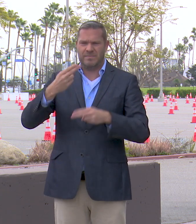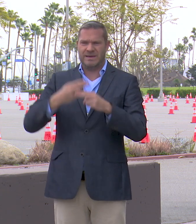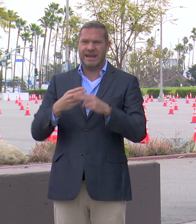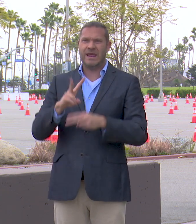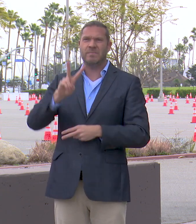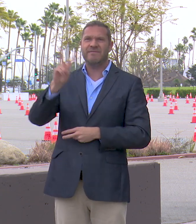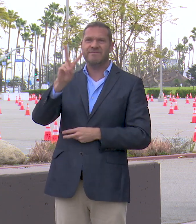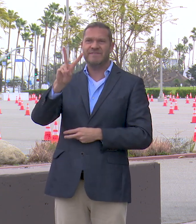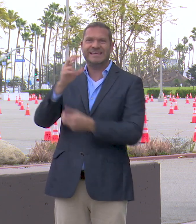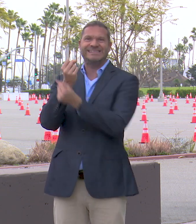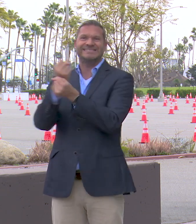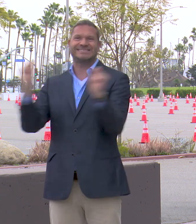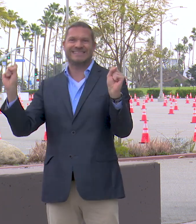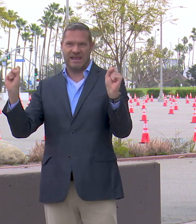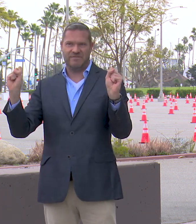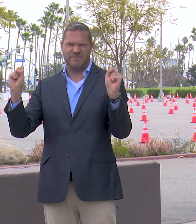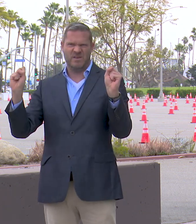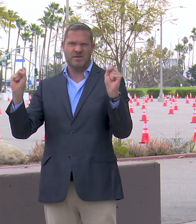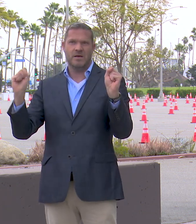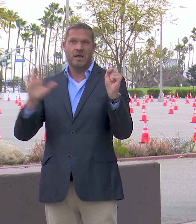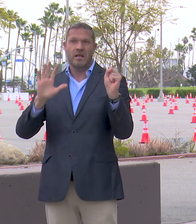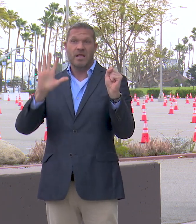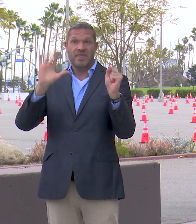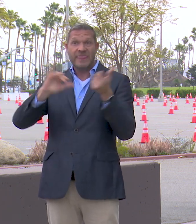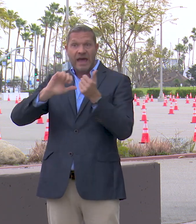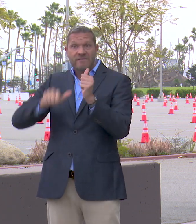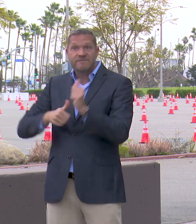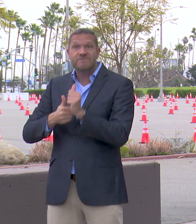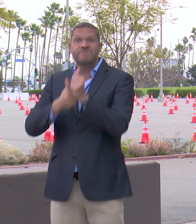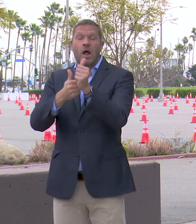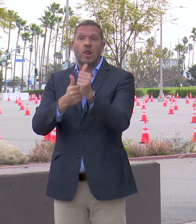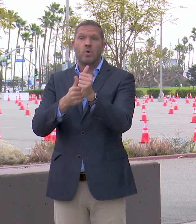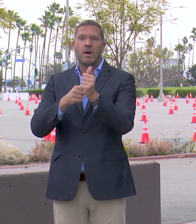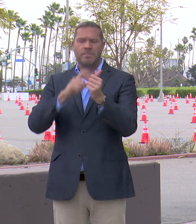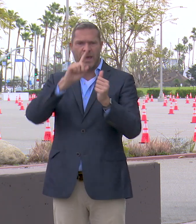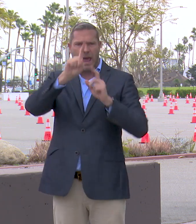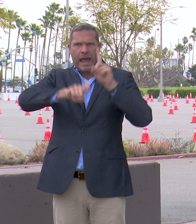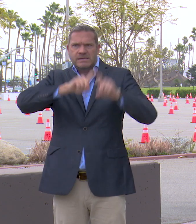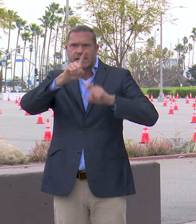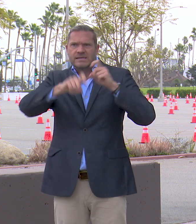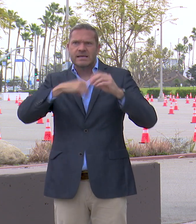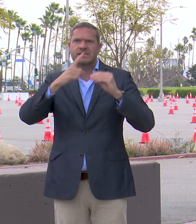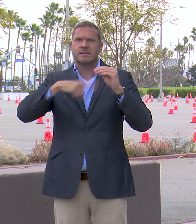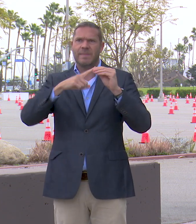in Victor, Safe, to follow up on how people are doing after getting a vaccination.